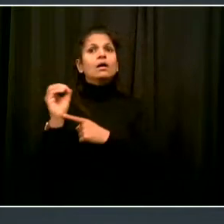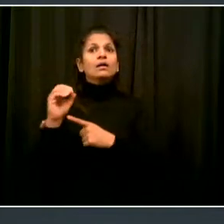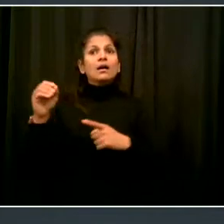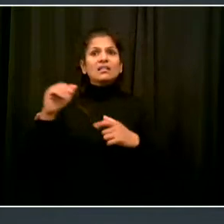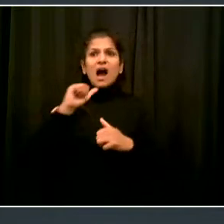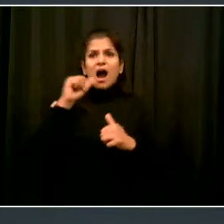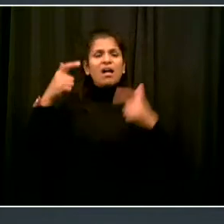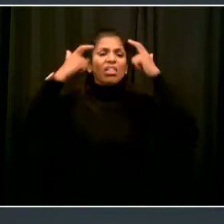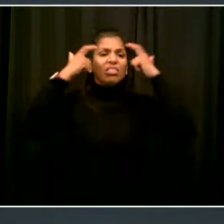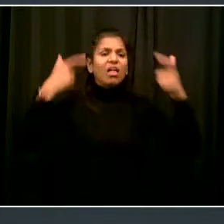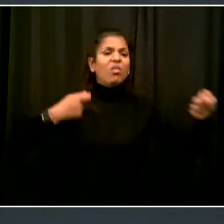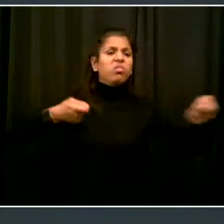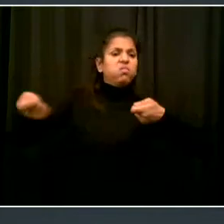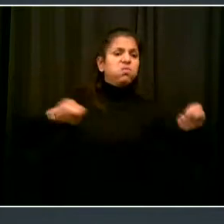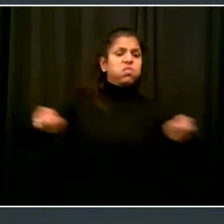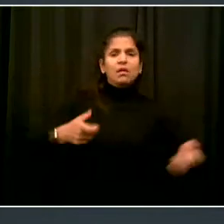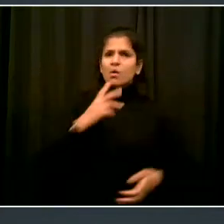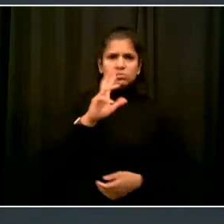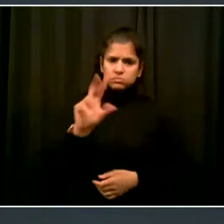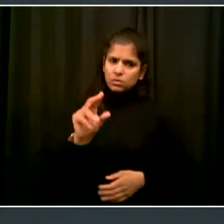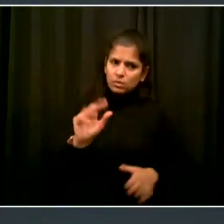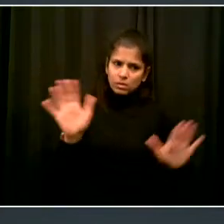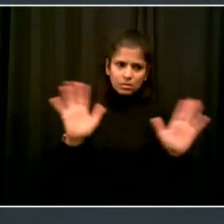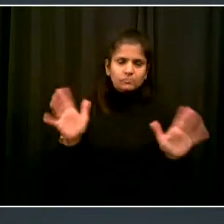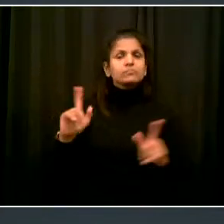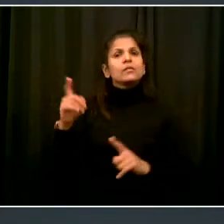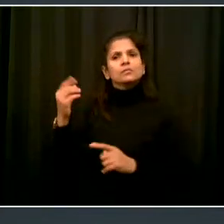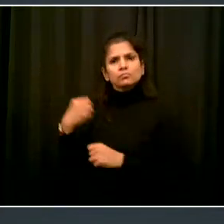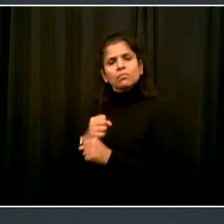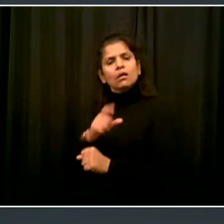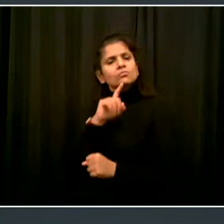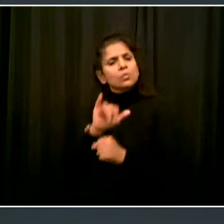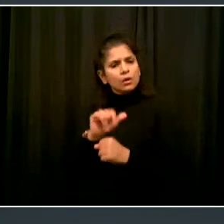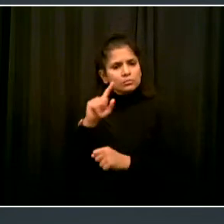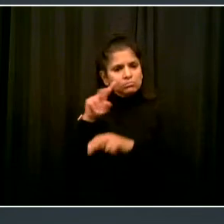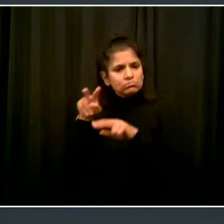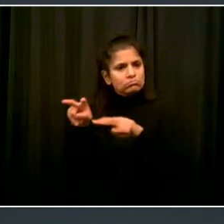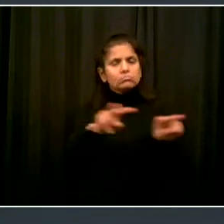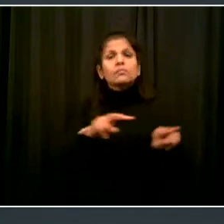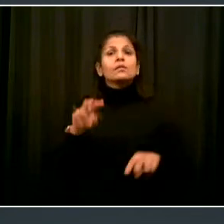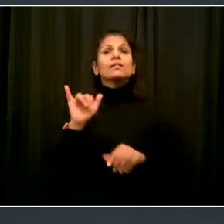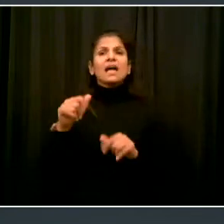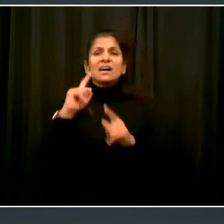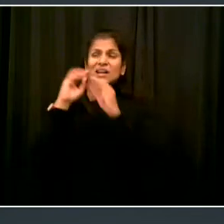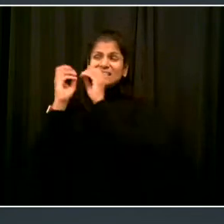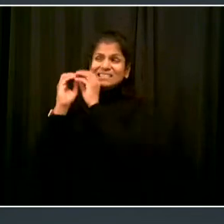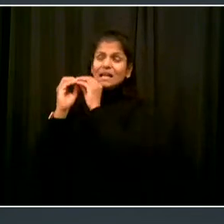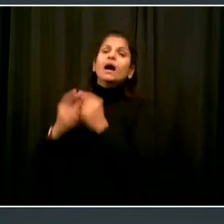MONOPOLY, THERE'S OFTEN HIGHER PRICES. AND THE TERMS OF THE SETTLEMEENT CALL FOR VERIZON